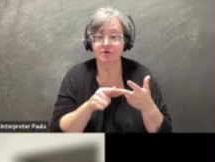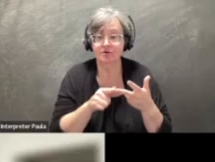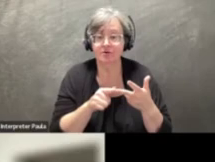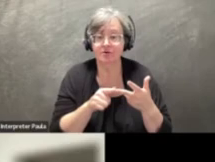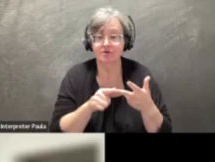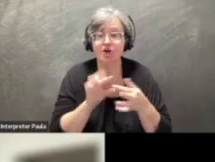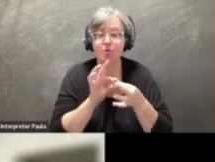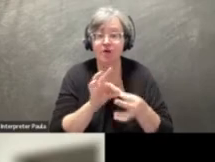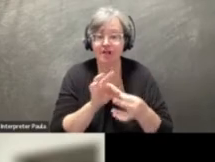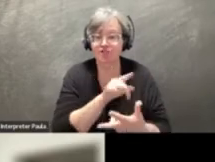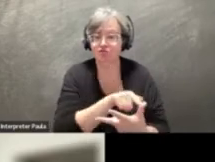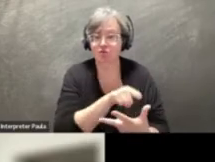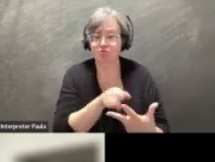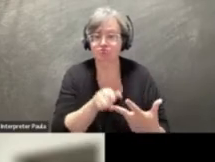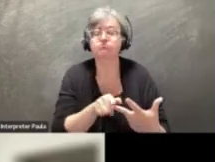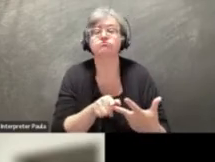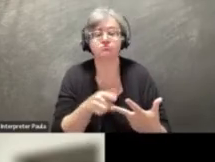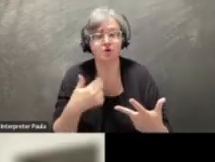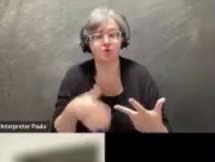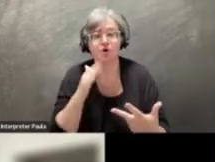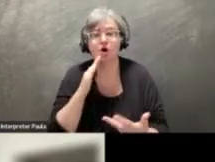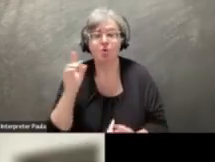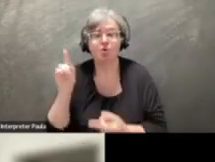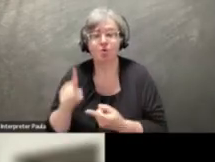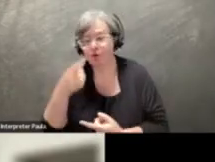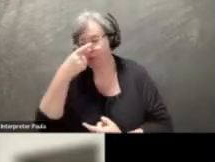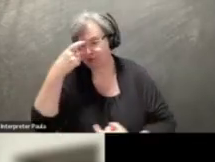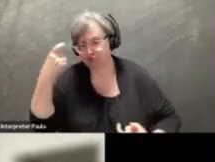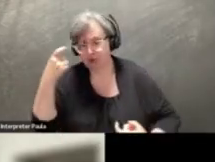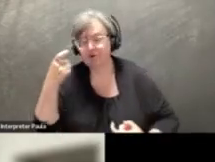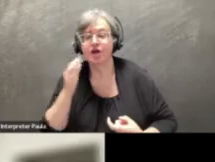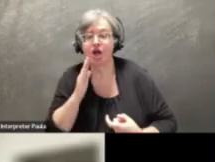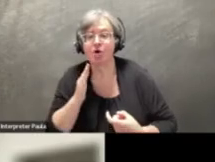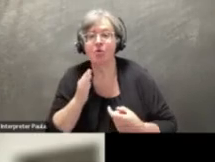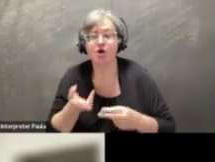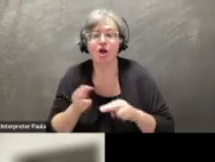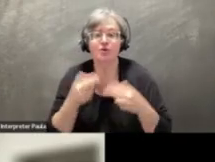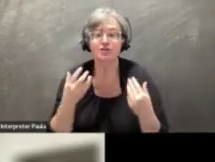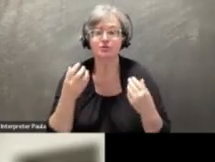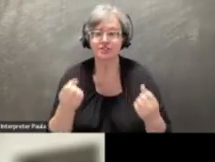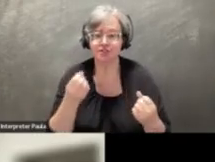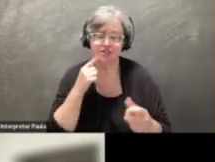relationships, it will mitigate the trauma response and increase resilience for folks. So what we